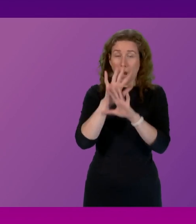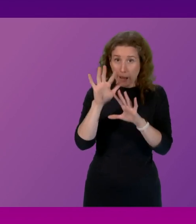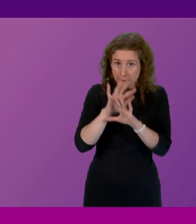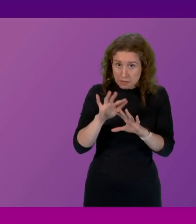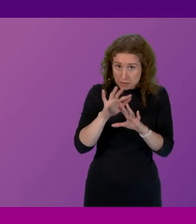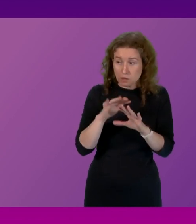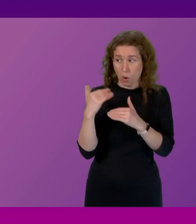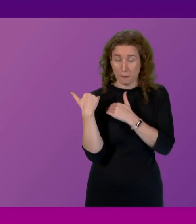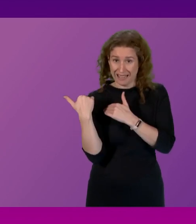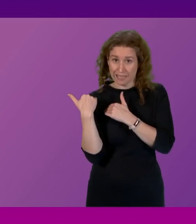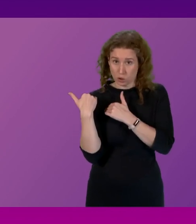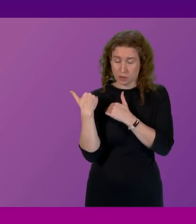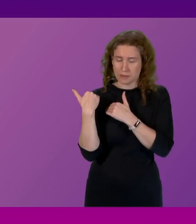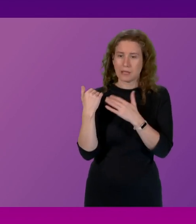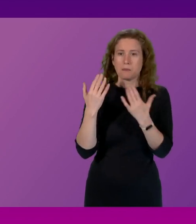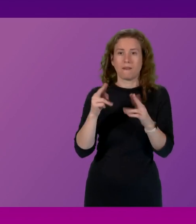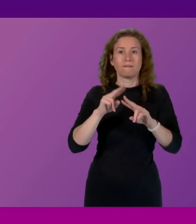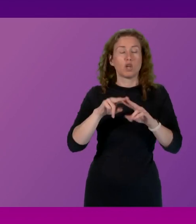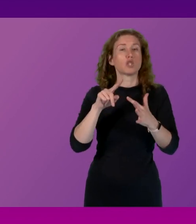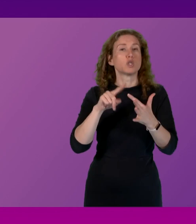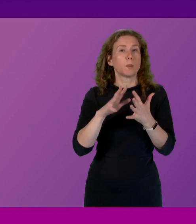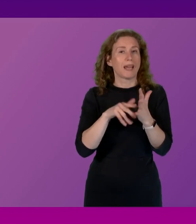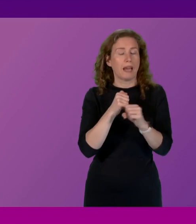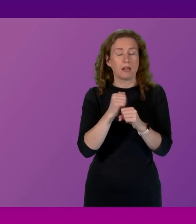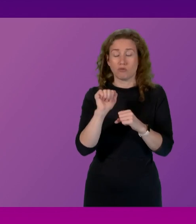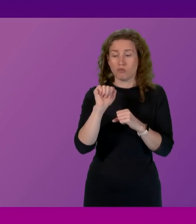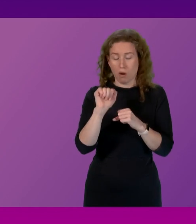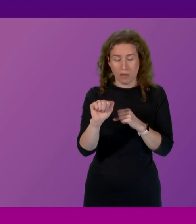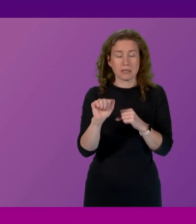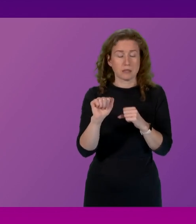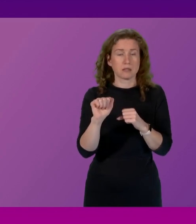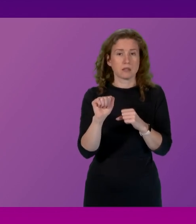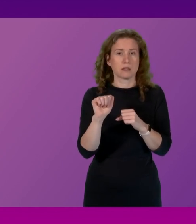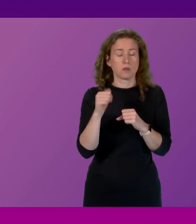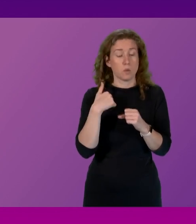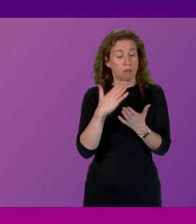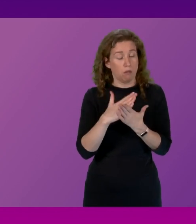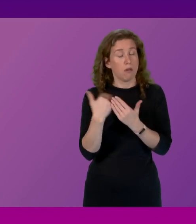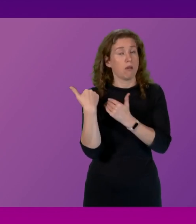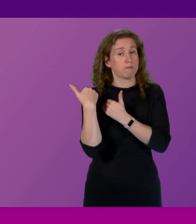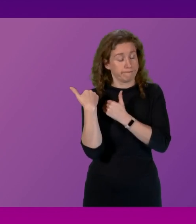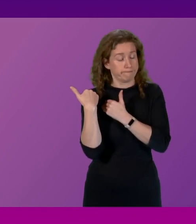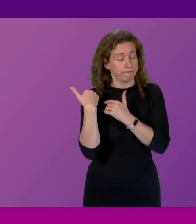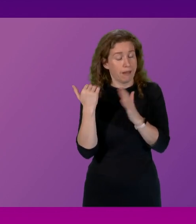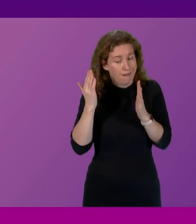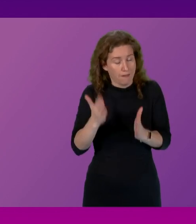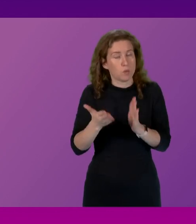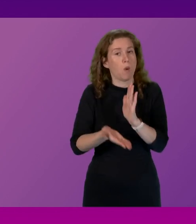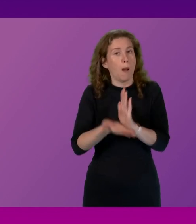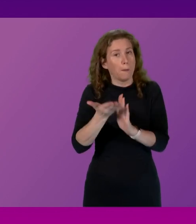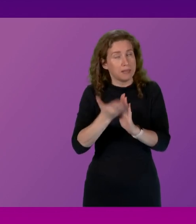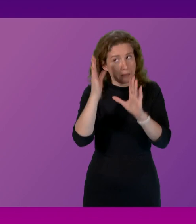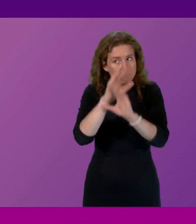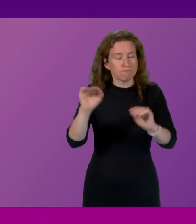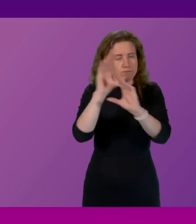The member is right that we are duty bound to give updates to members of the public in